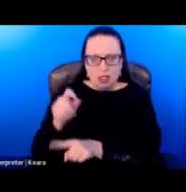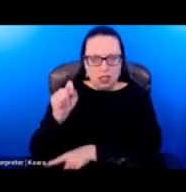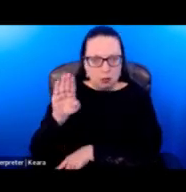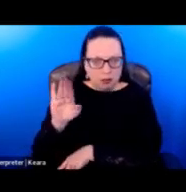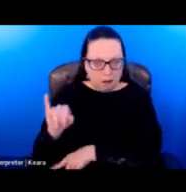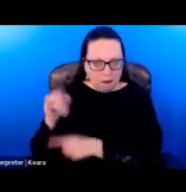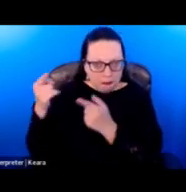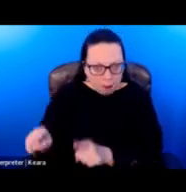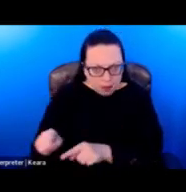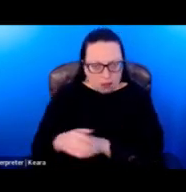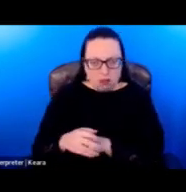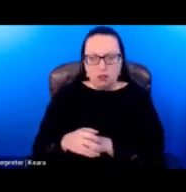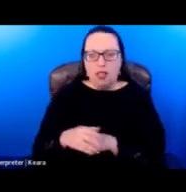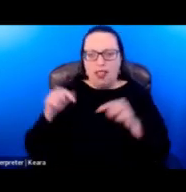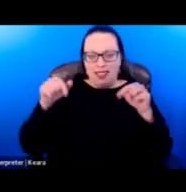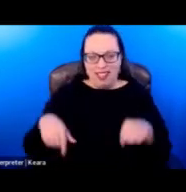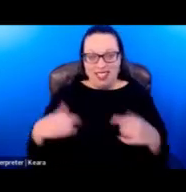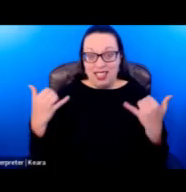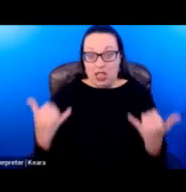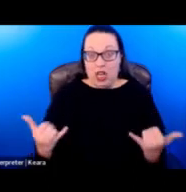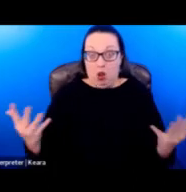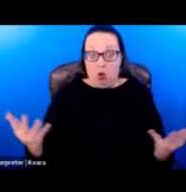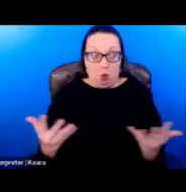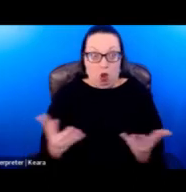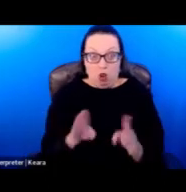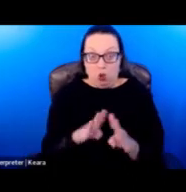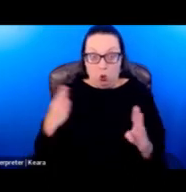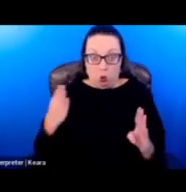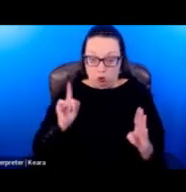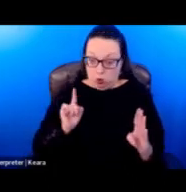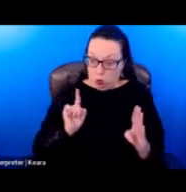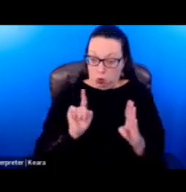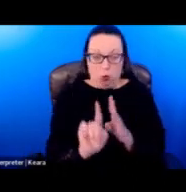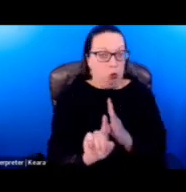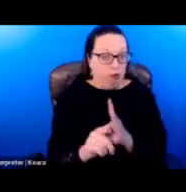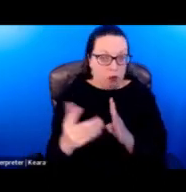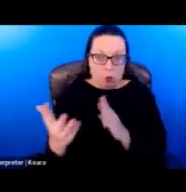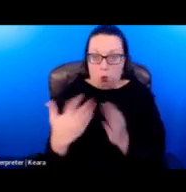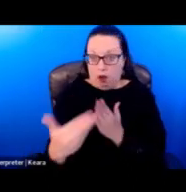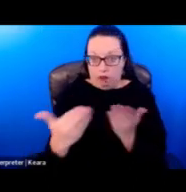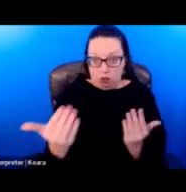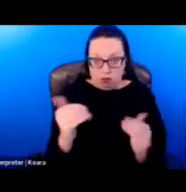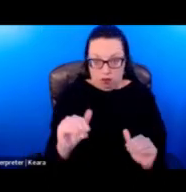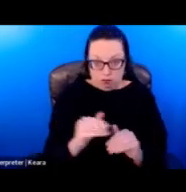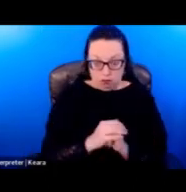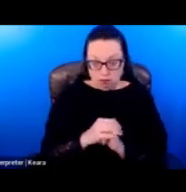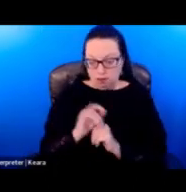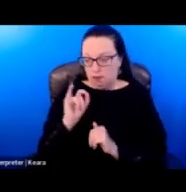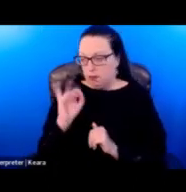what this is the door that you can go through if you are related to our grantees or our